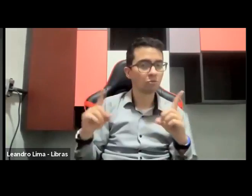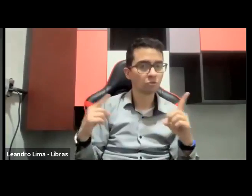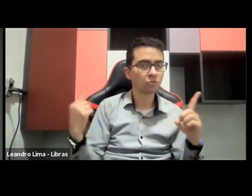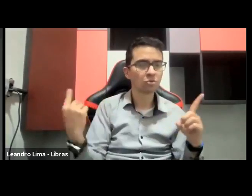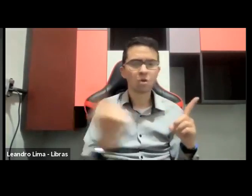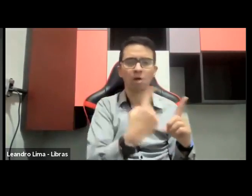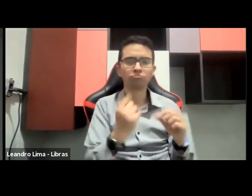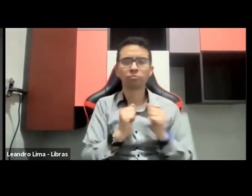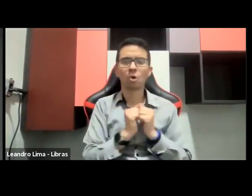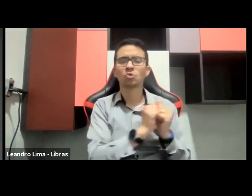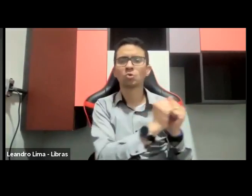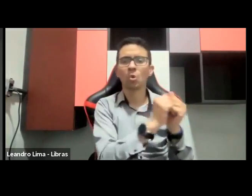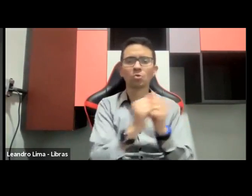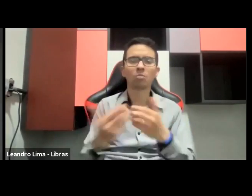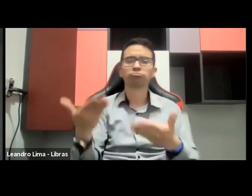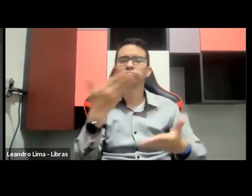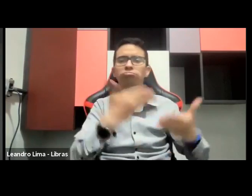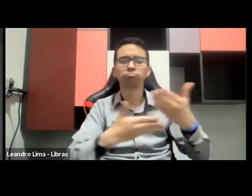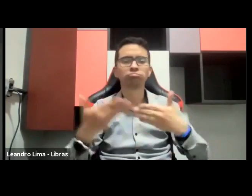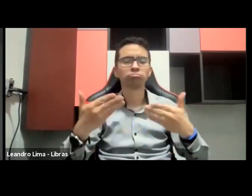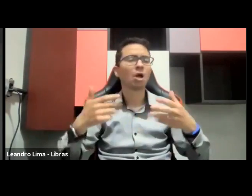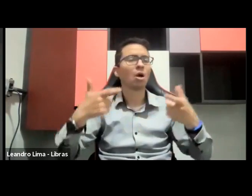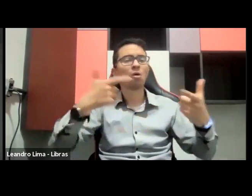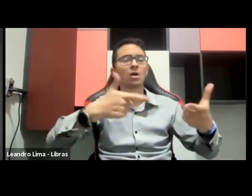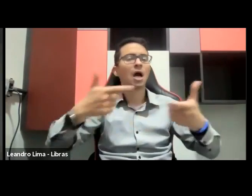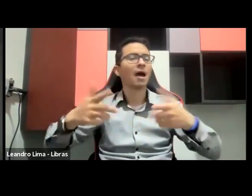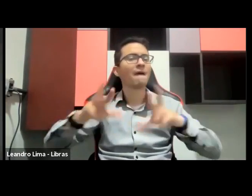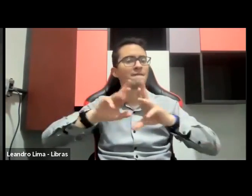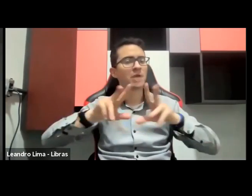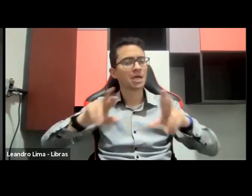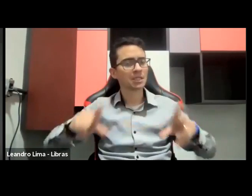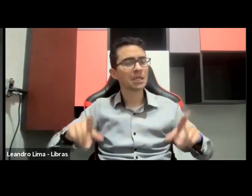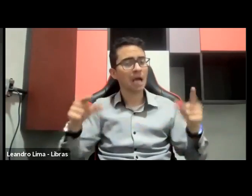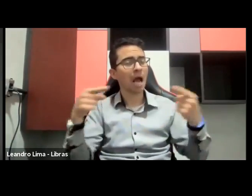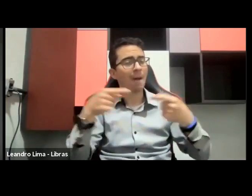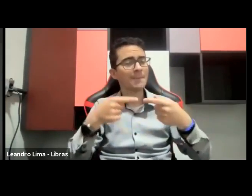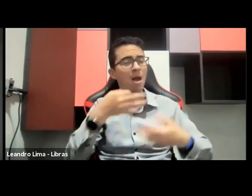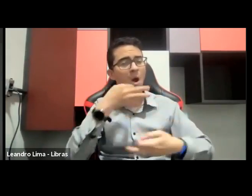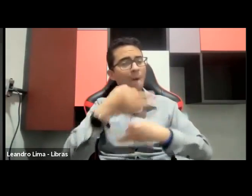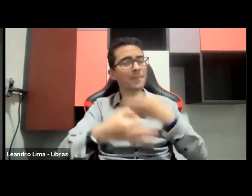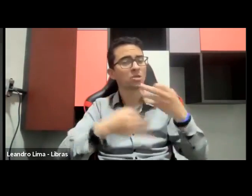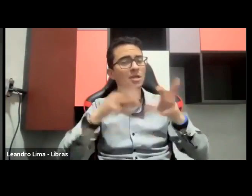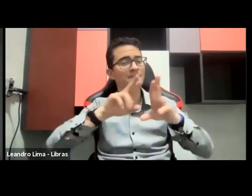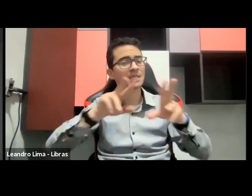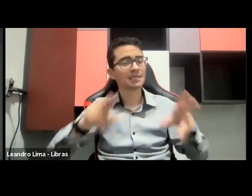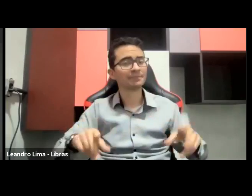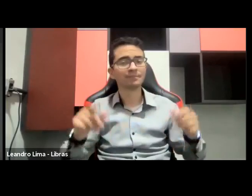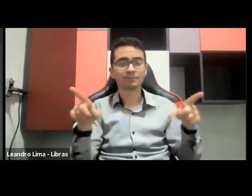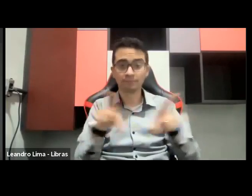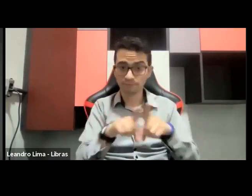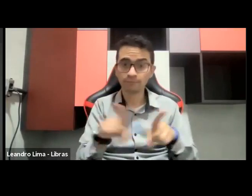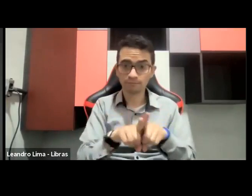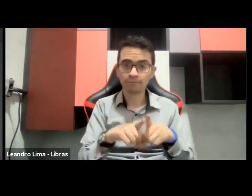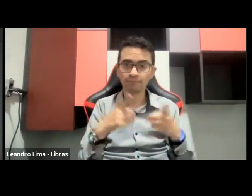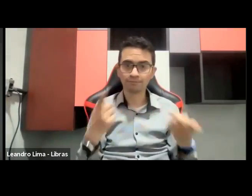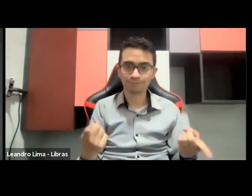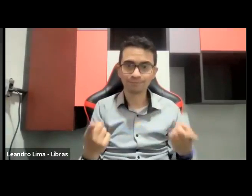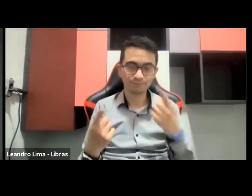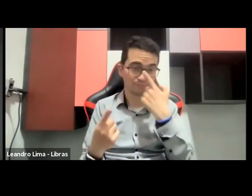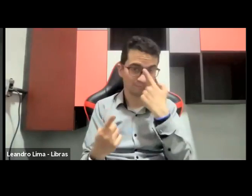when we have different. position positions different IDeas positions different IDeas like when different IDeas like when we have when we. acknowledge that acknowledge that we have. it do